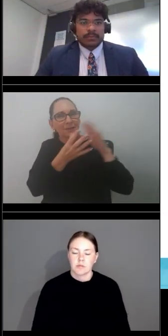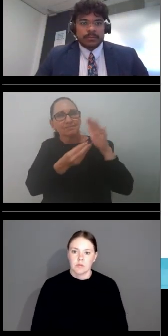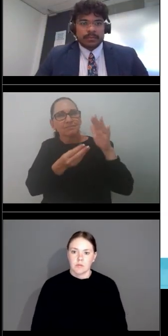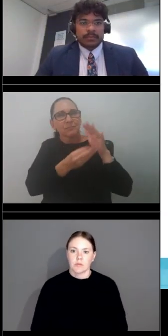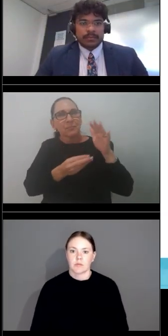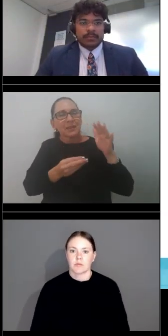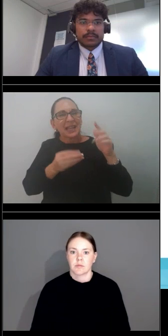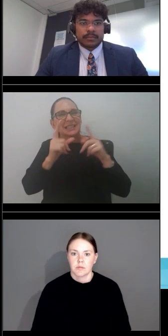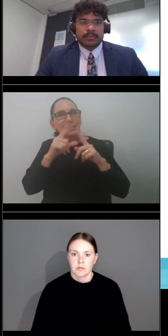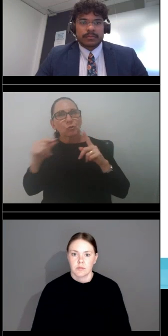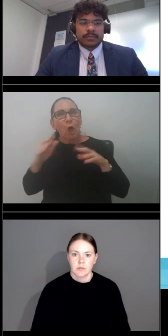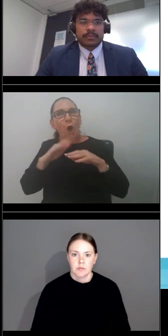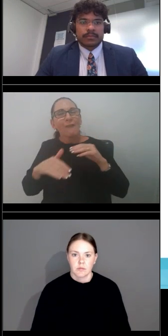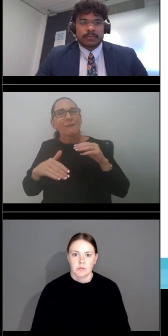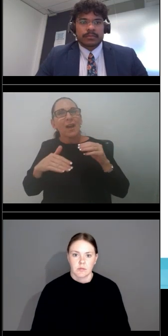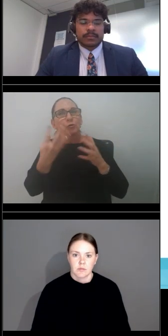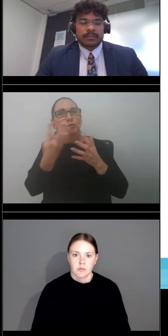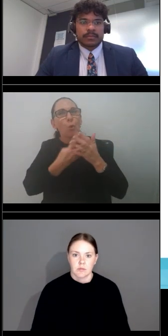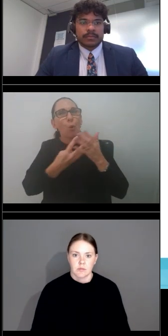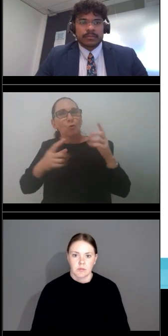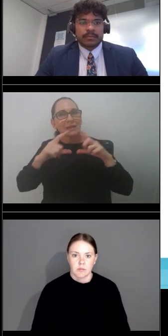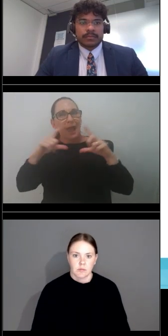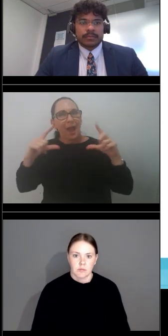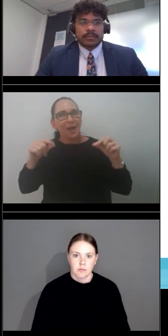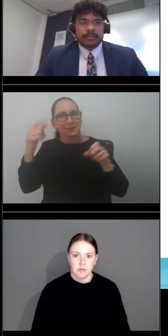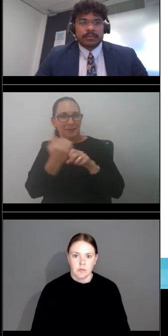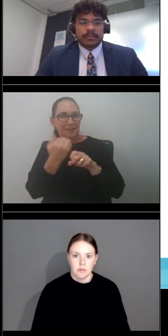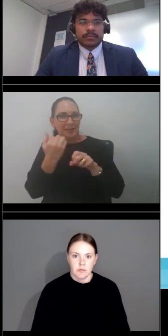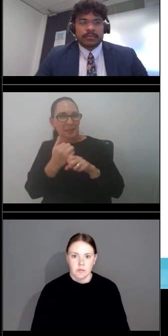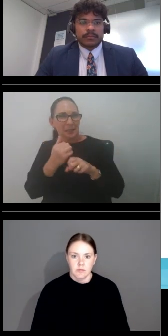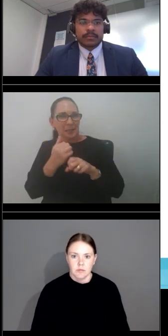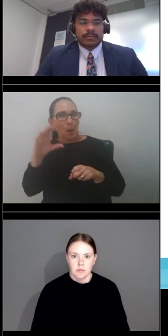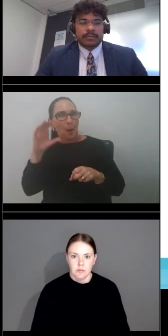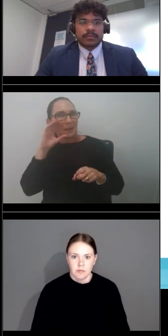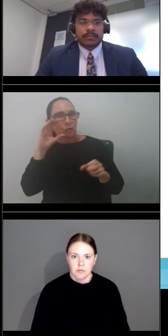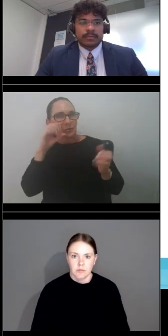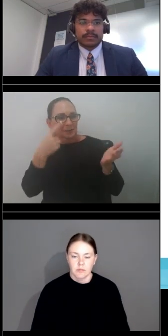cards and they make little picture stories for clients to help explain I'm your lawyer this is